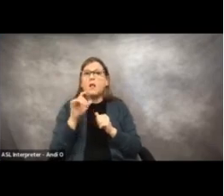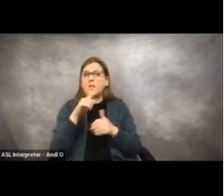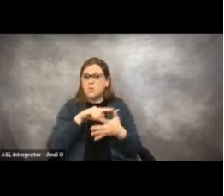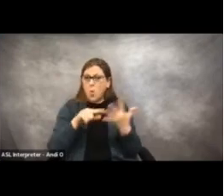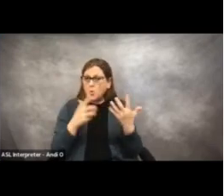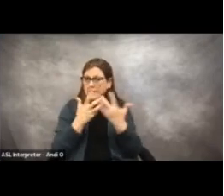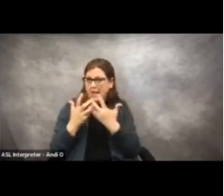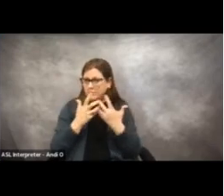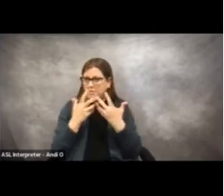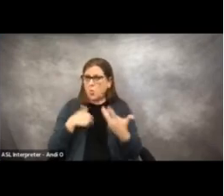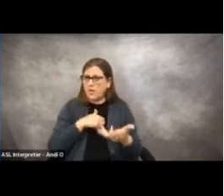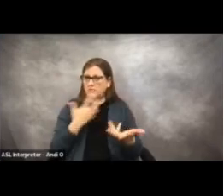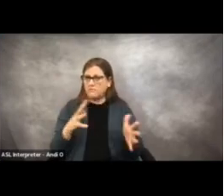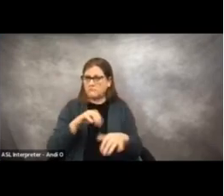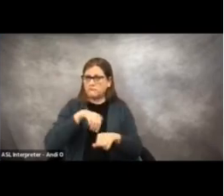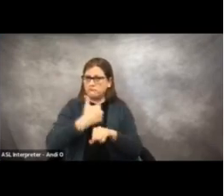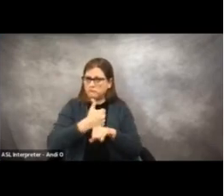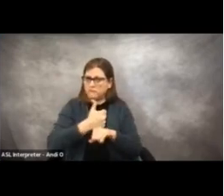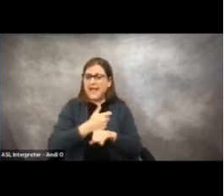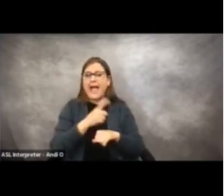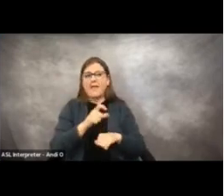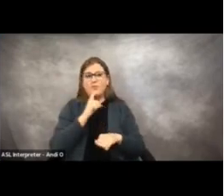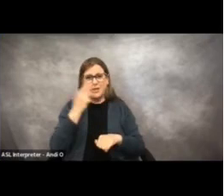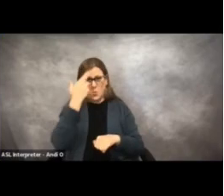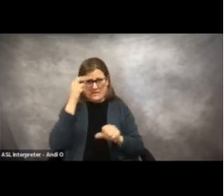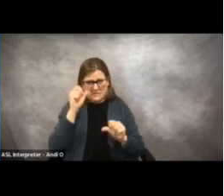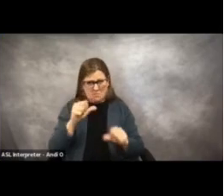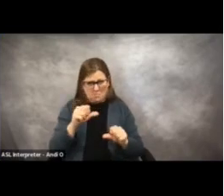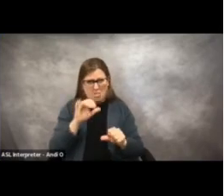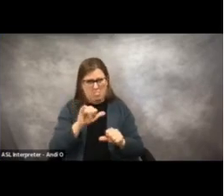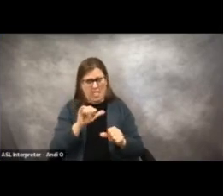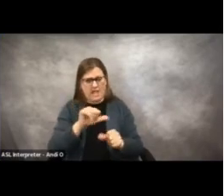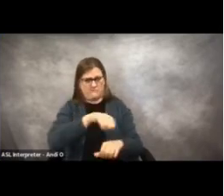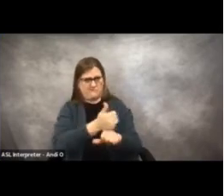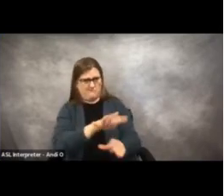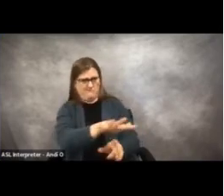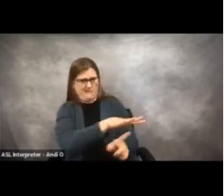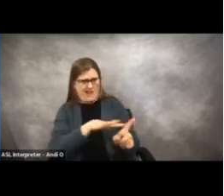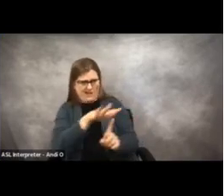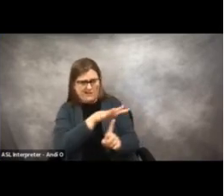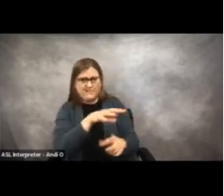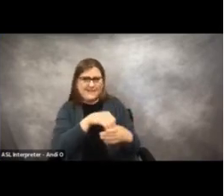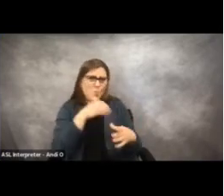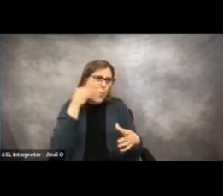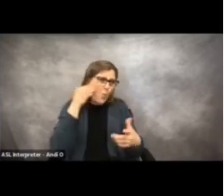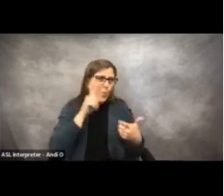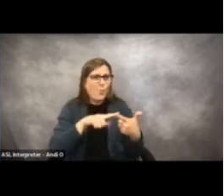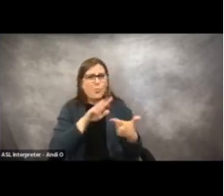for people need to be feasible for the setting that they're going to be in for home, school work, they need to be